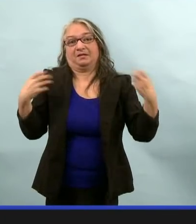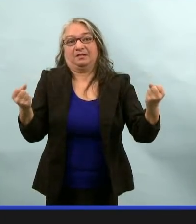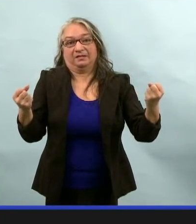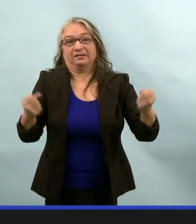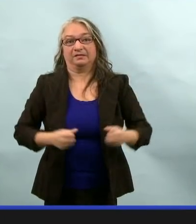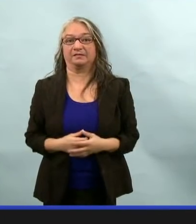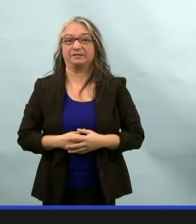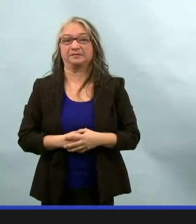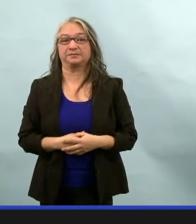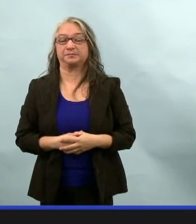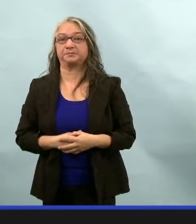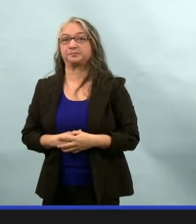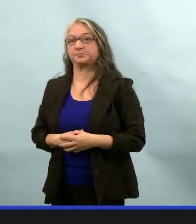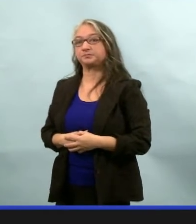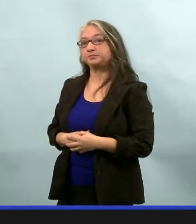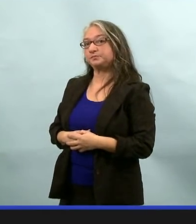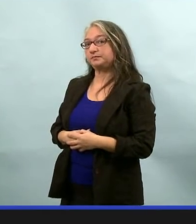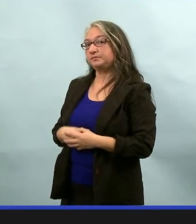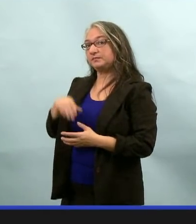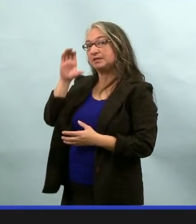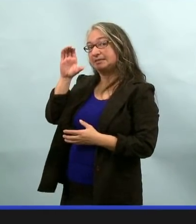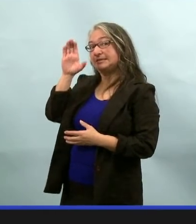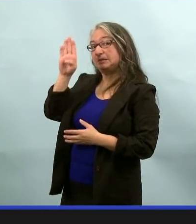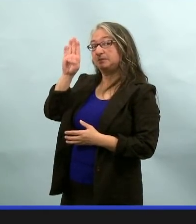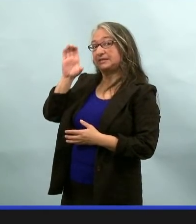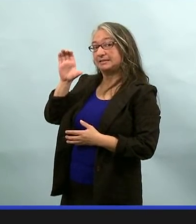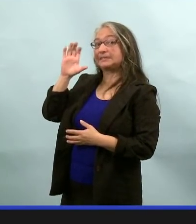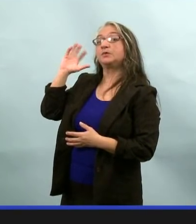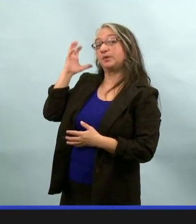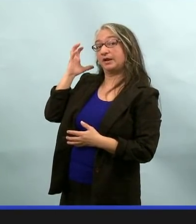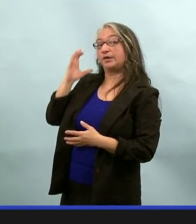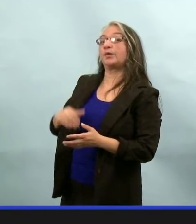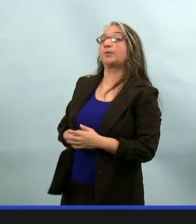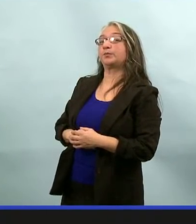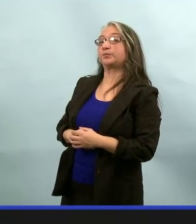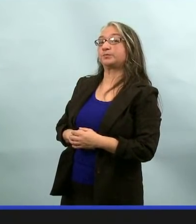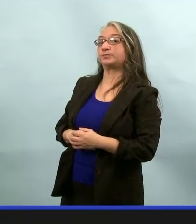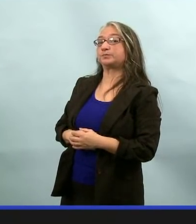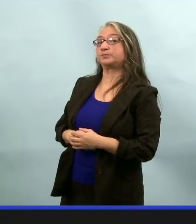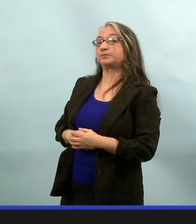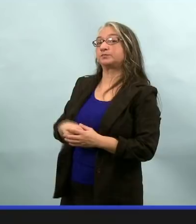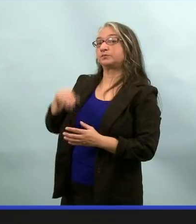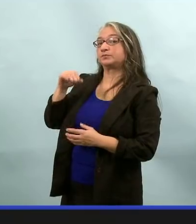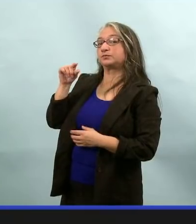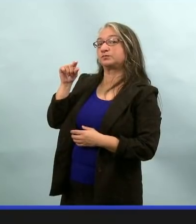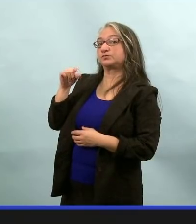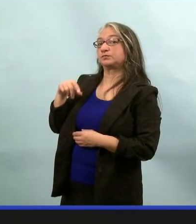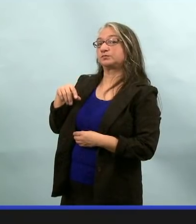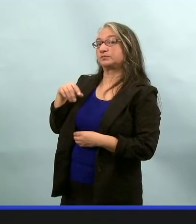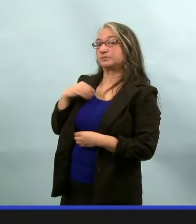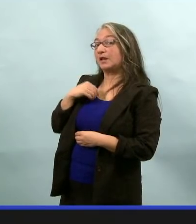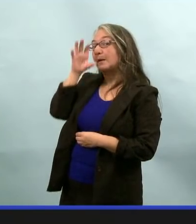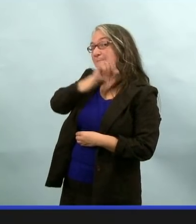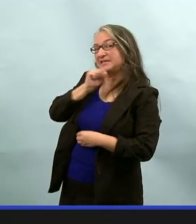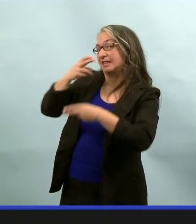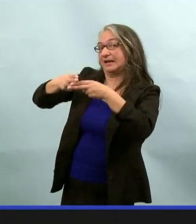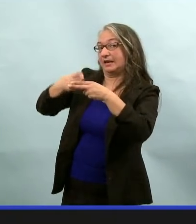from cbc red joe canada jeremy bonjour my first question um